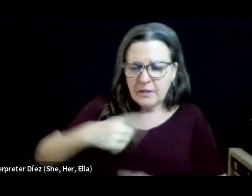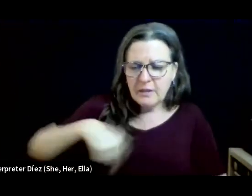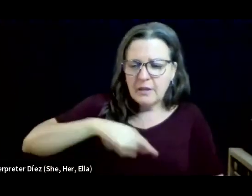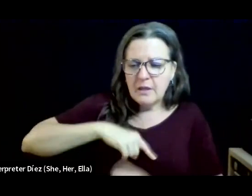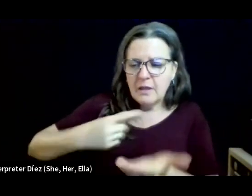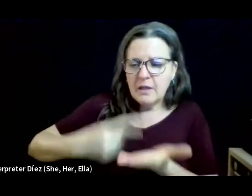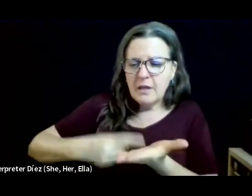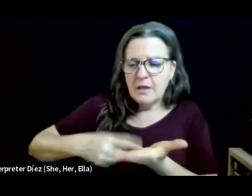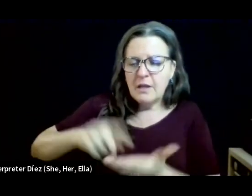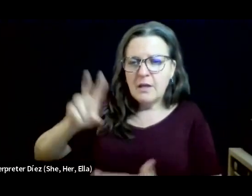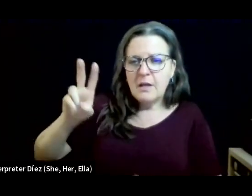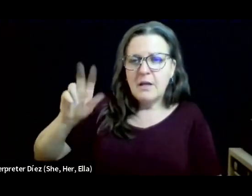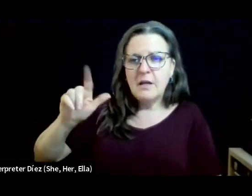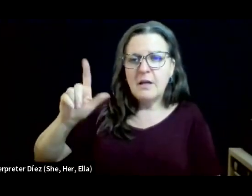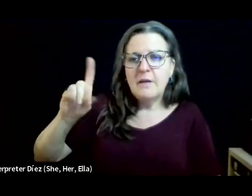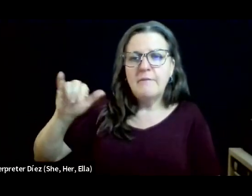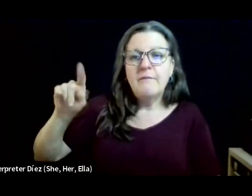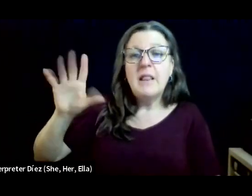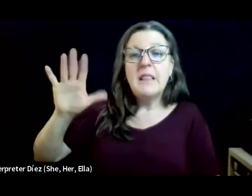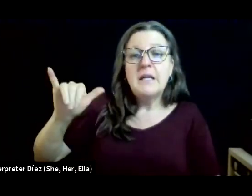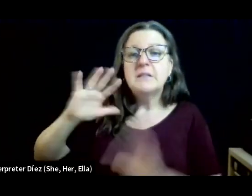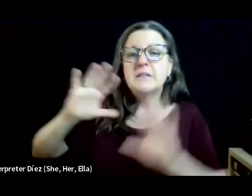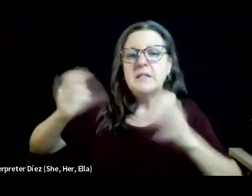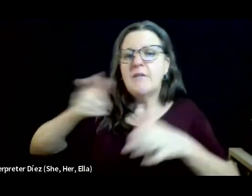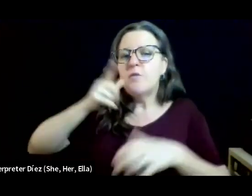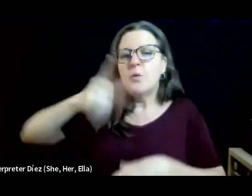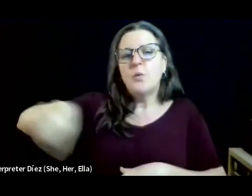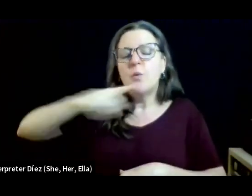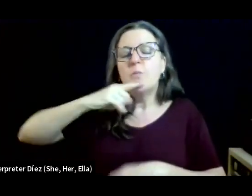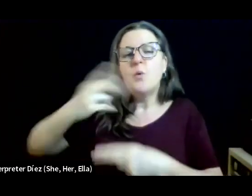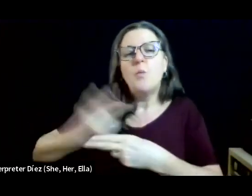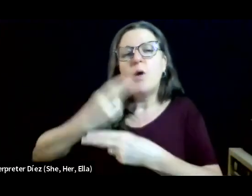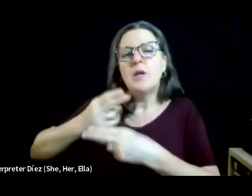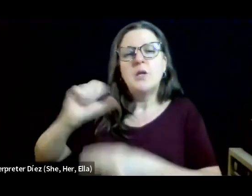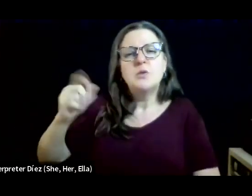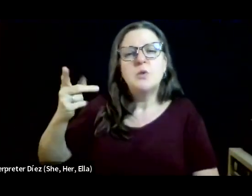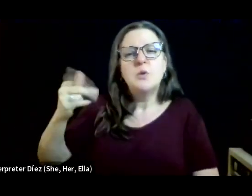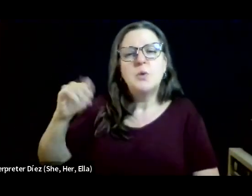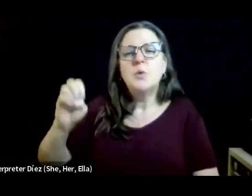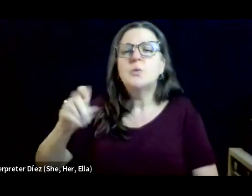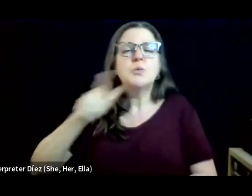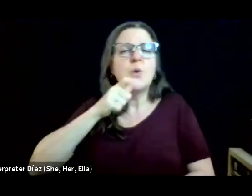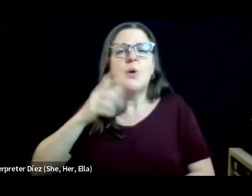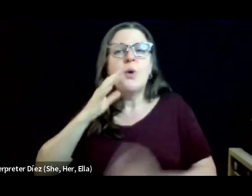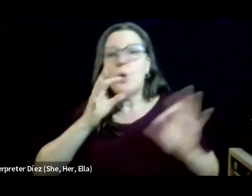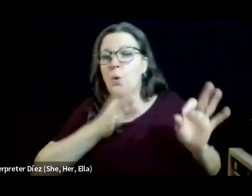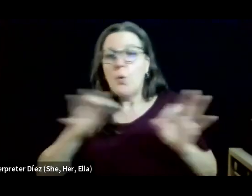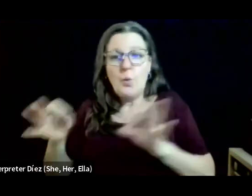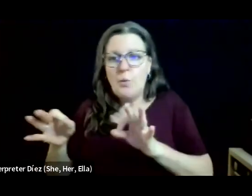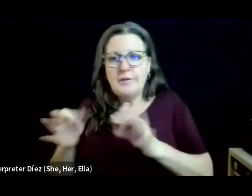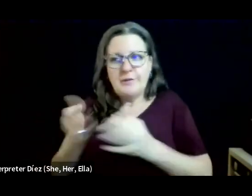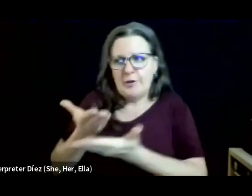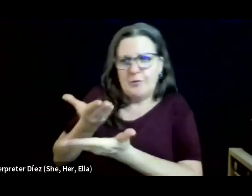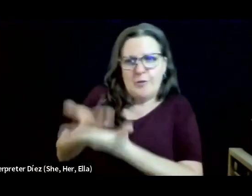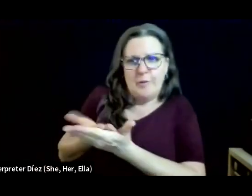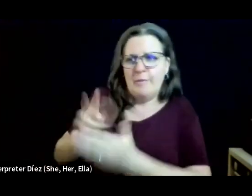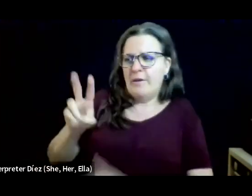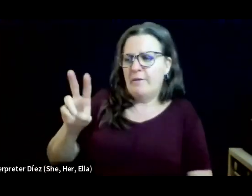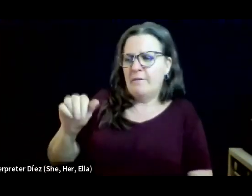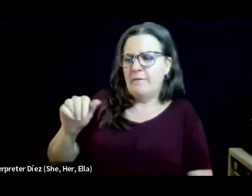of a group wanting to use the space. Who's going to, uh, determine the validity of a group wanting to use the facilities on campus.